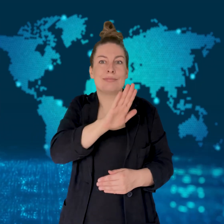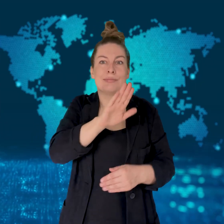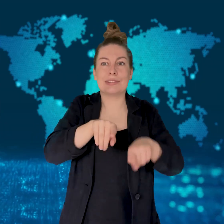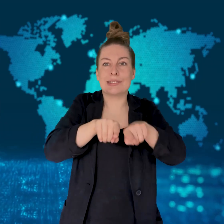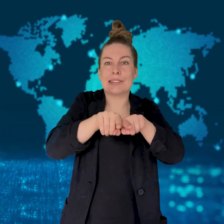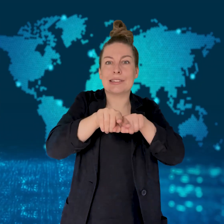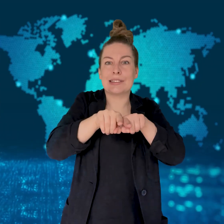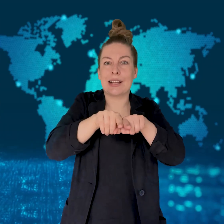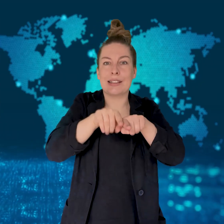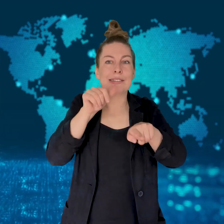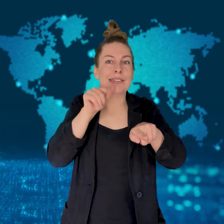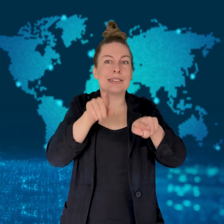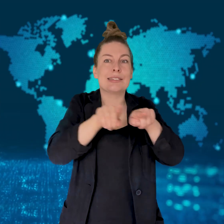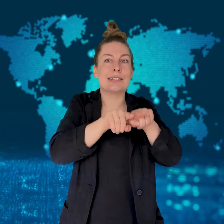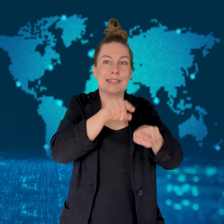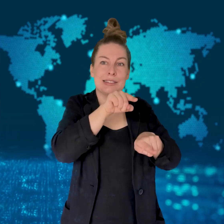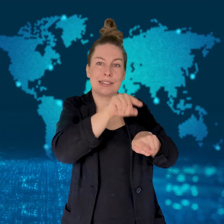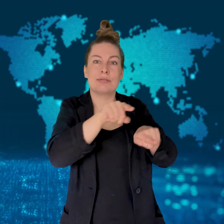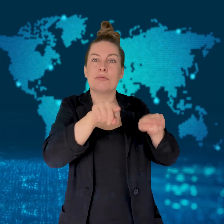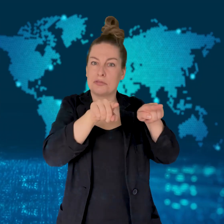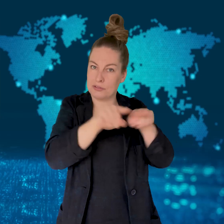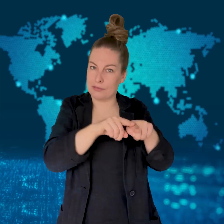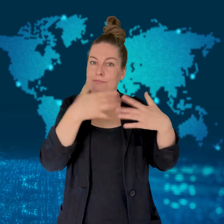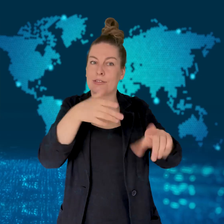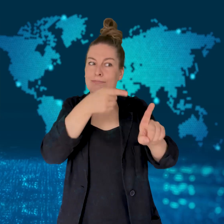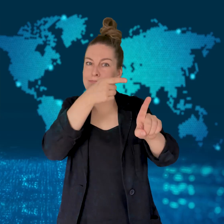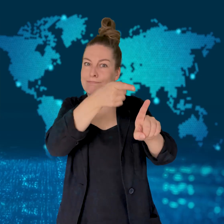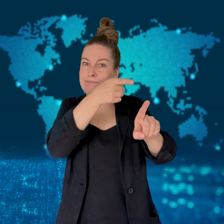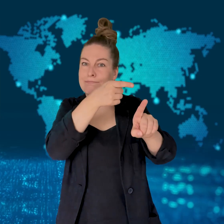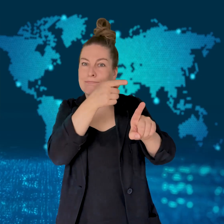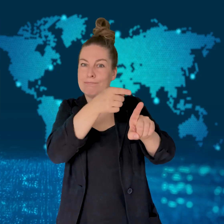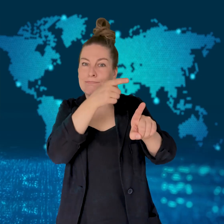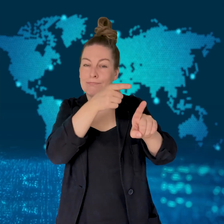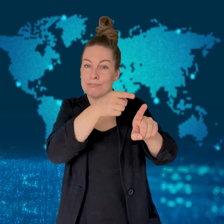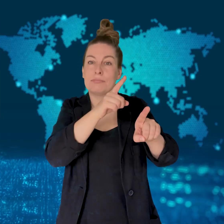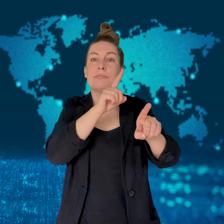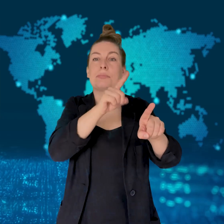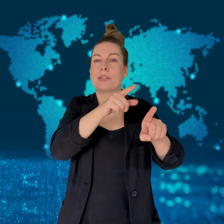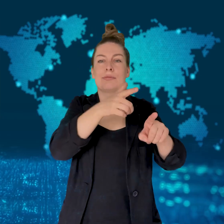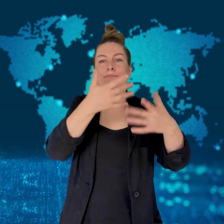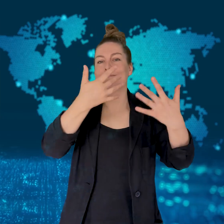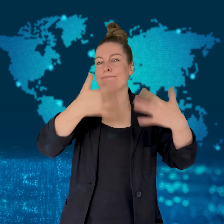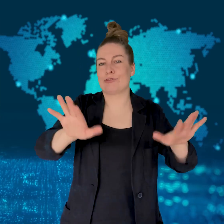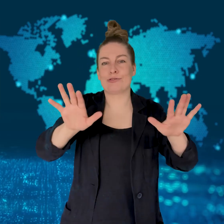the like for committing a terrorist crime".